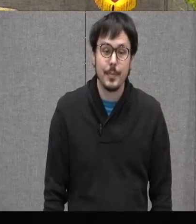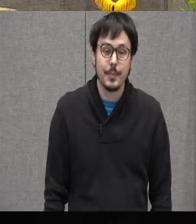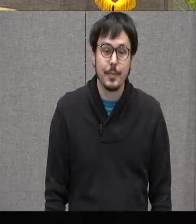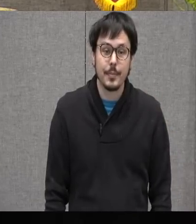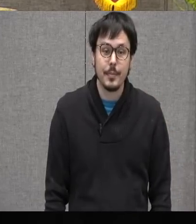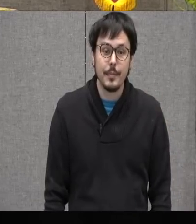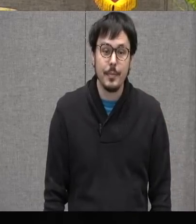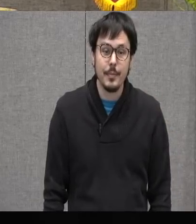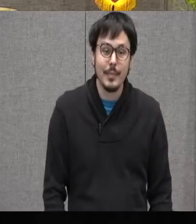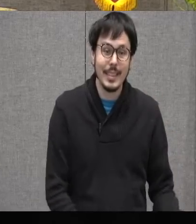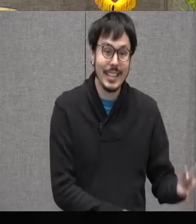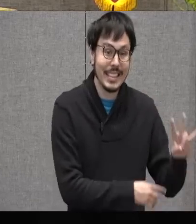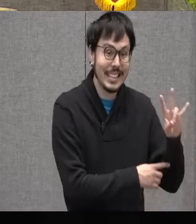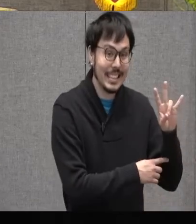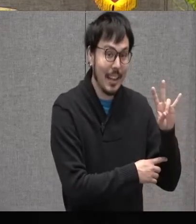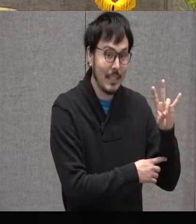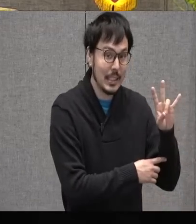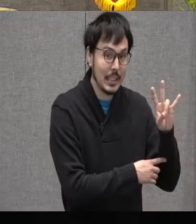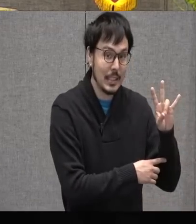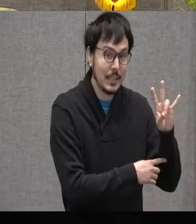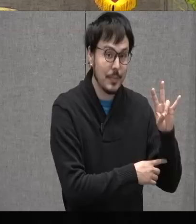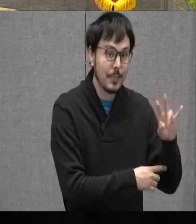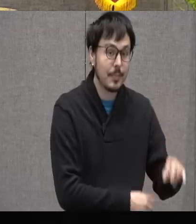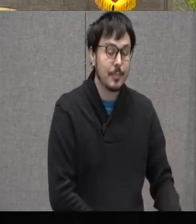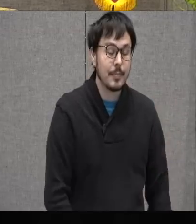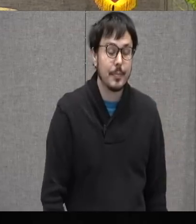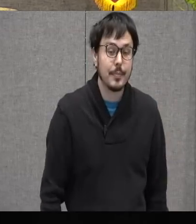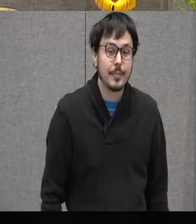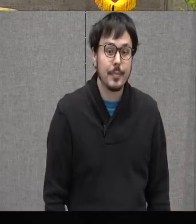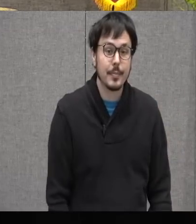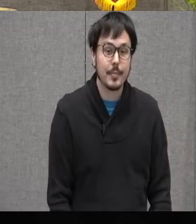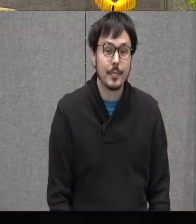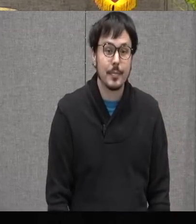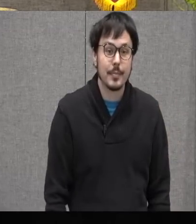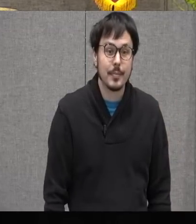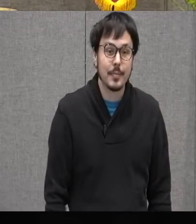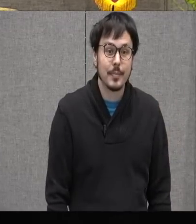seven, we're getting stuck, eight